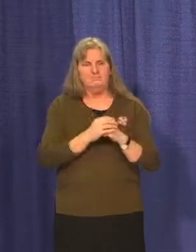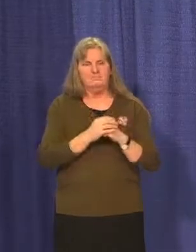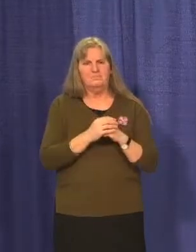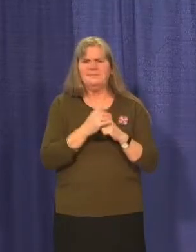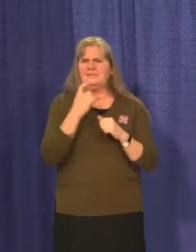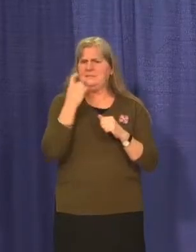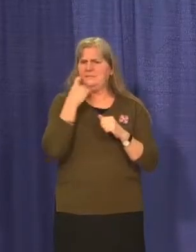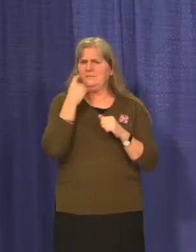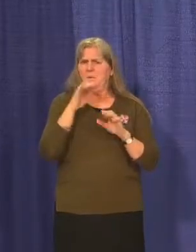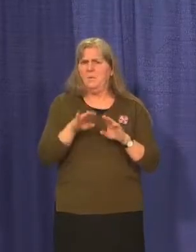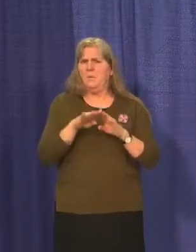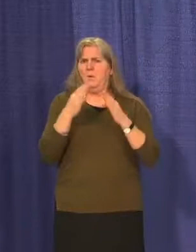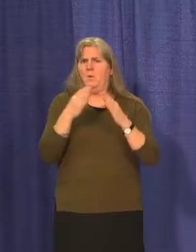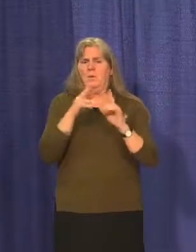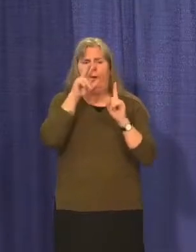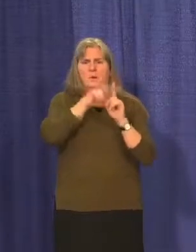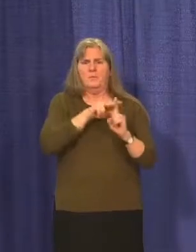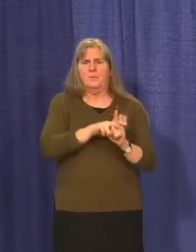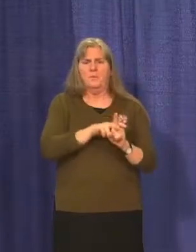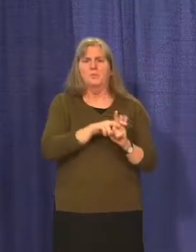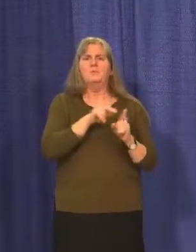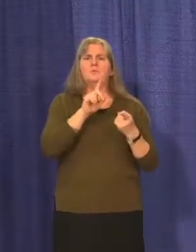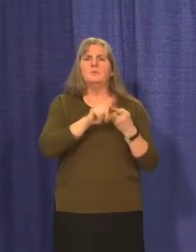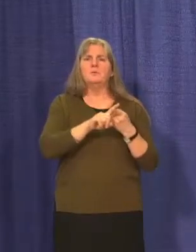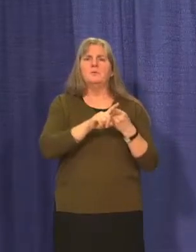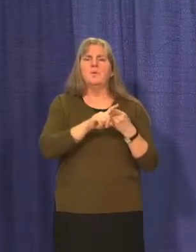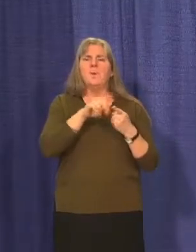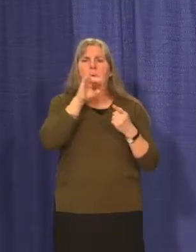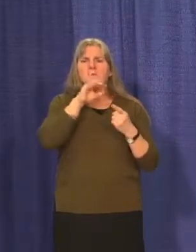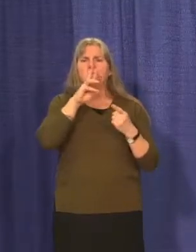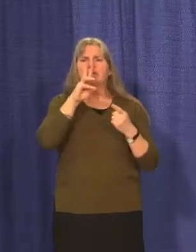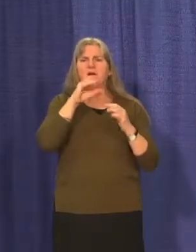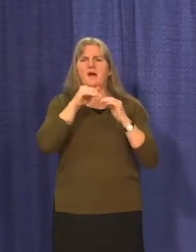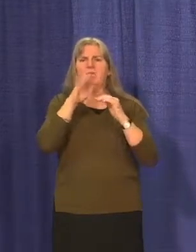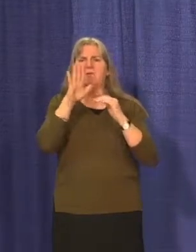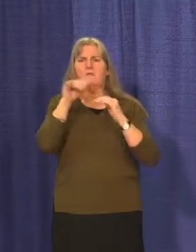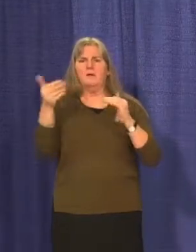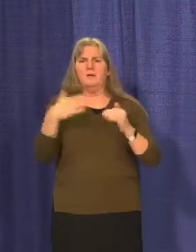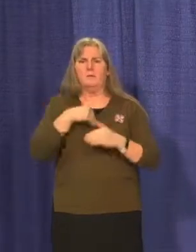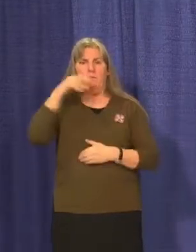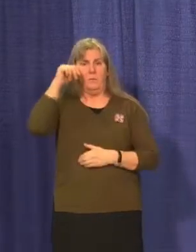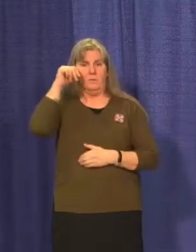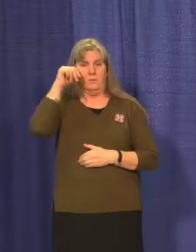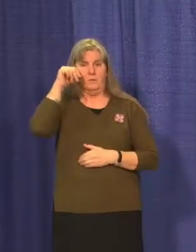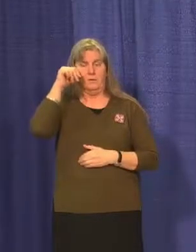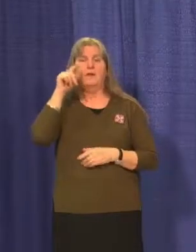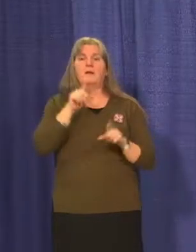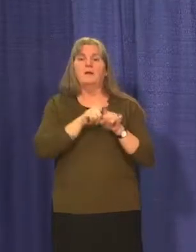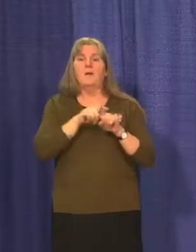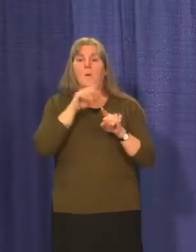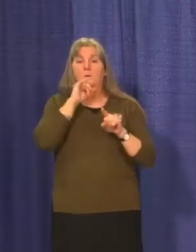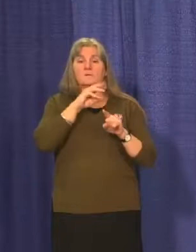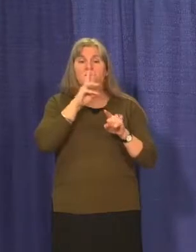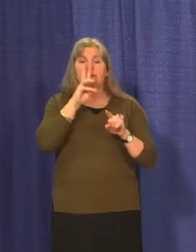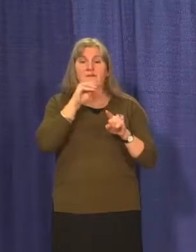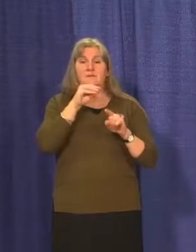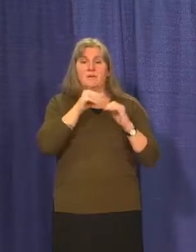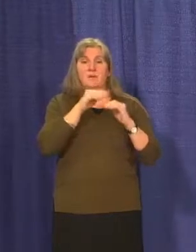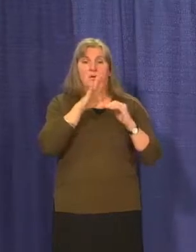We have recently opened up appointments to the 65 plus in Whitehorse, and those 60 and